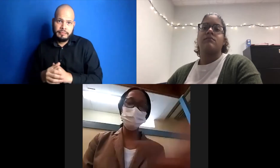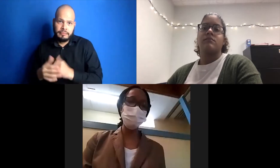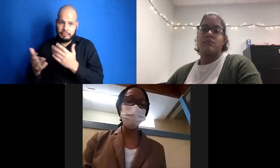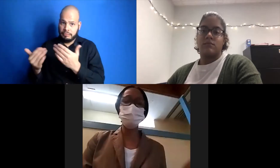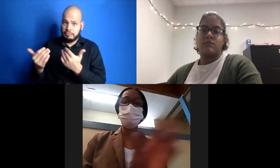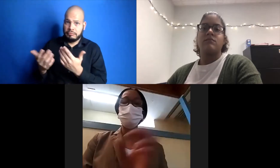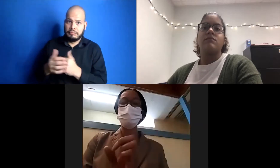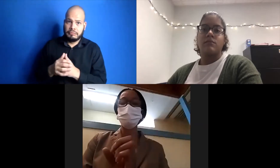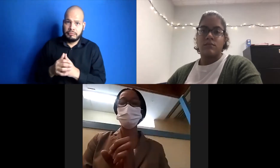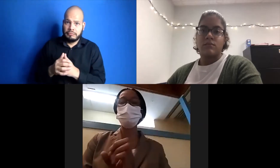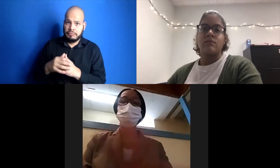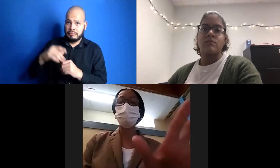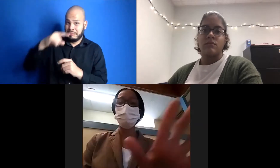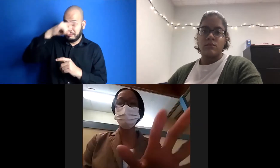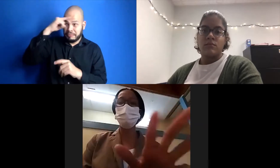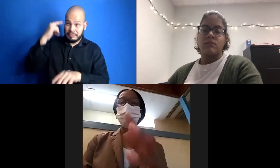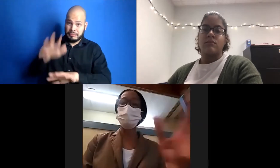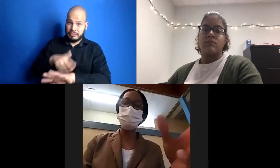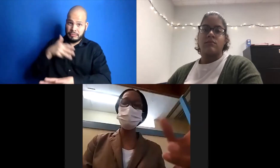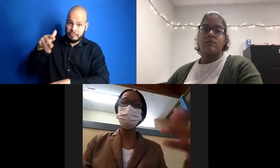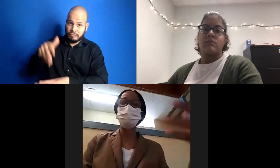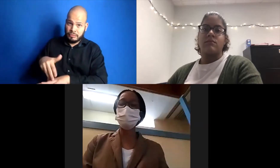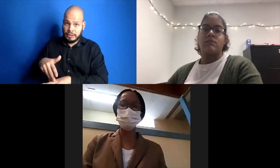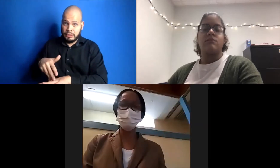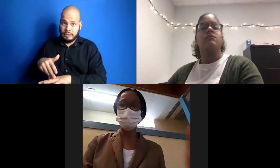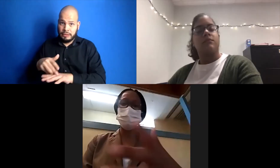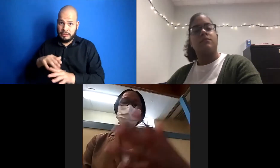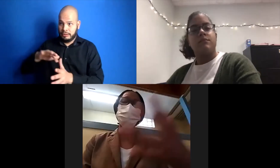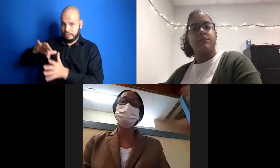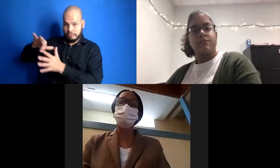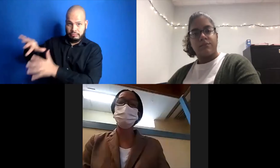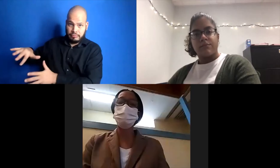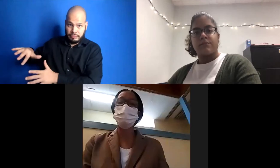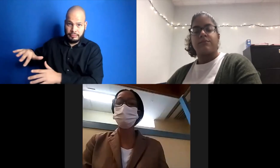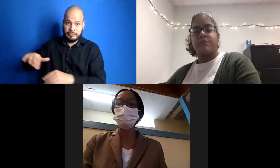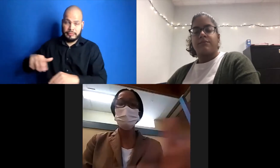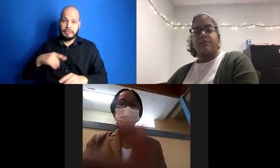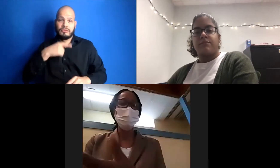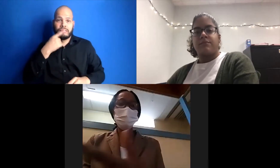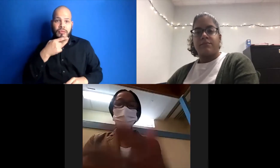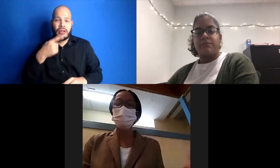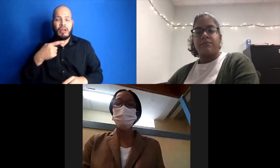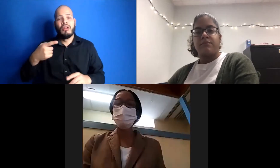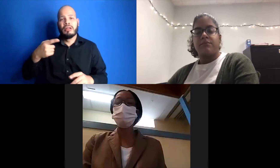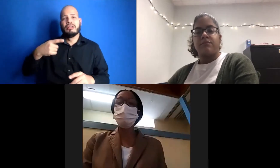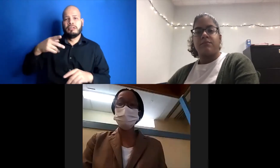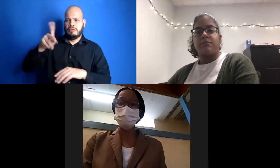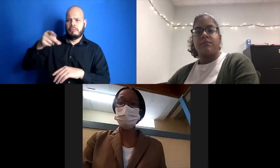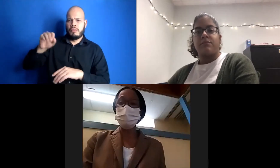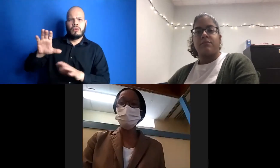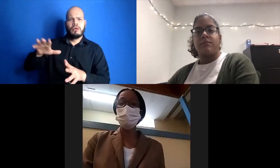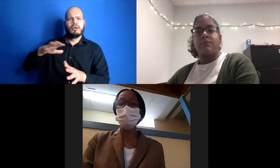indigenous is another thing you're hearing you can assess um resources out there